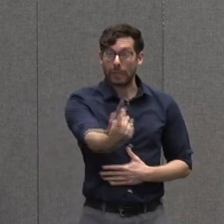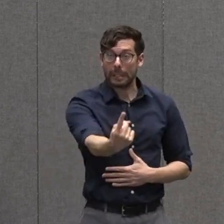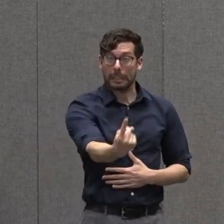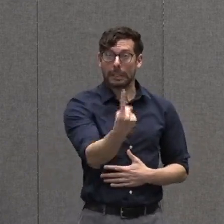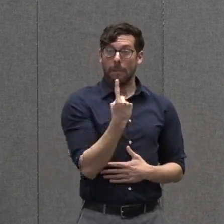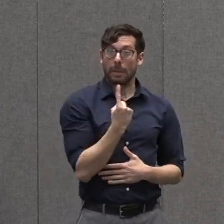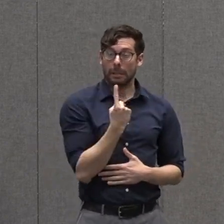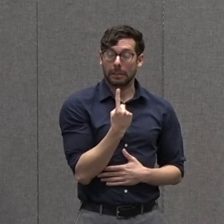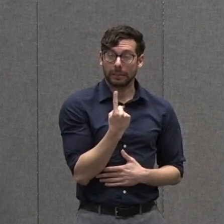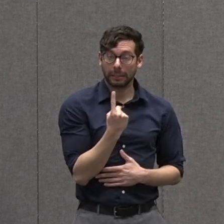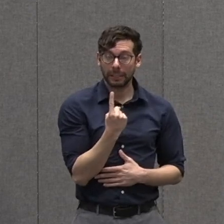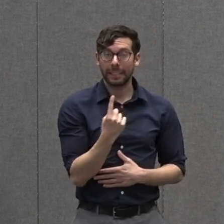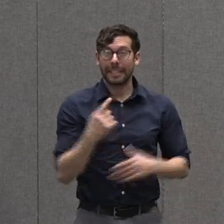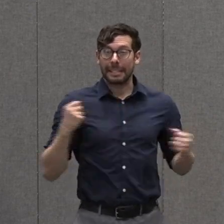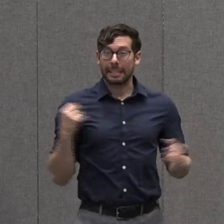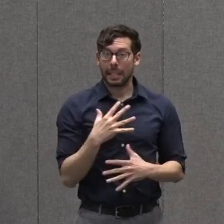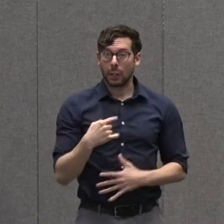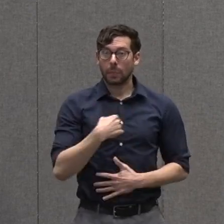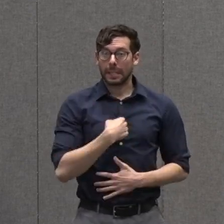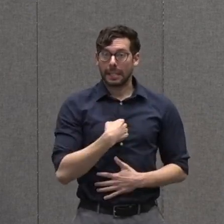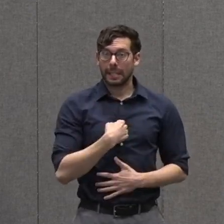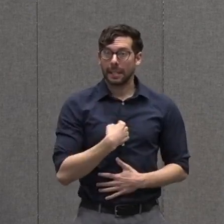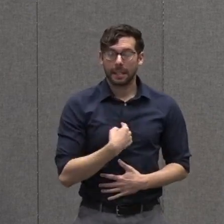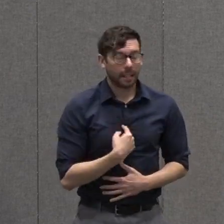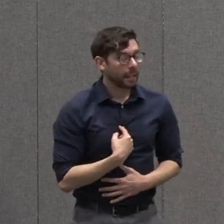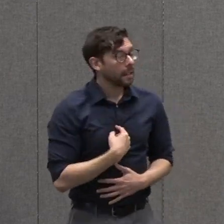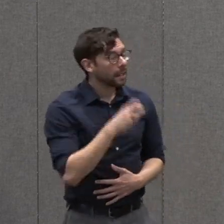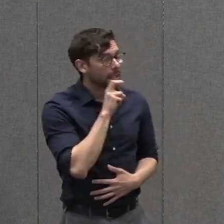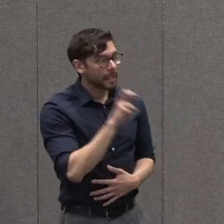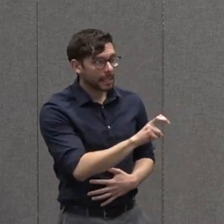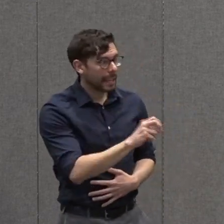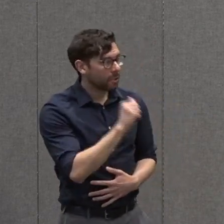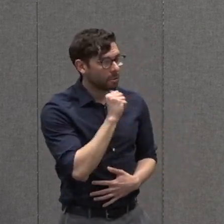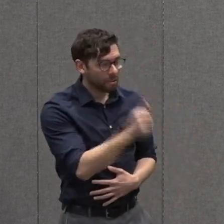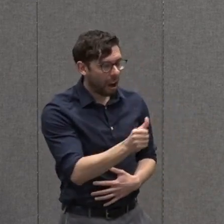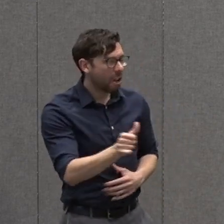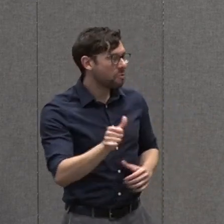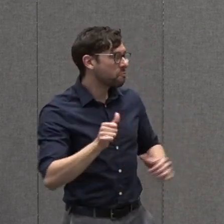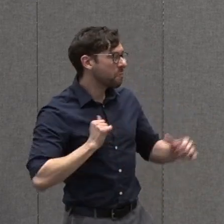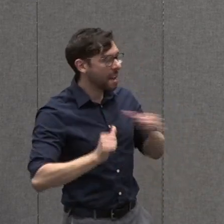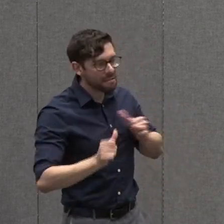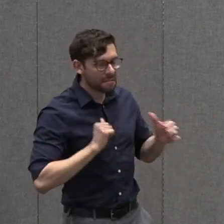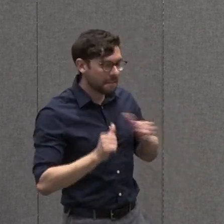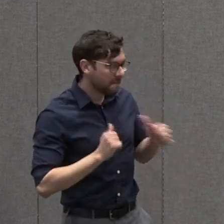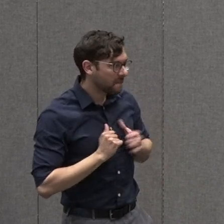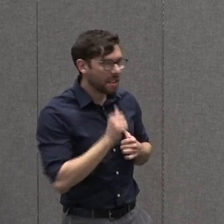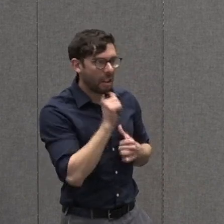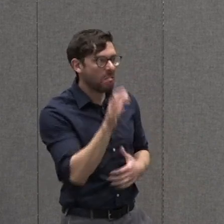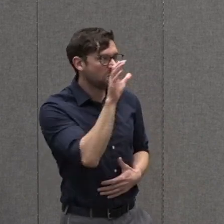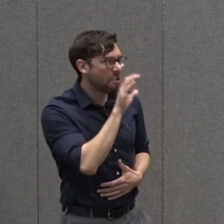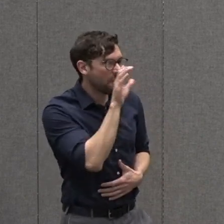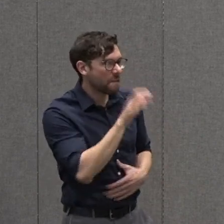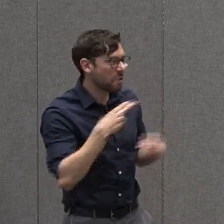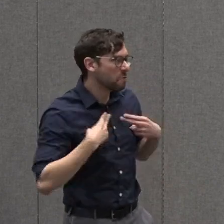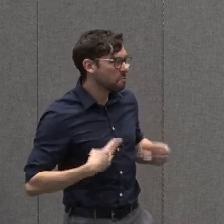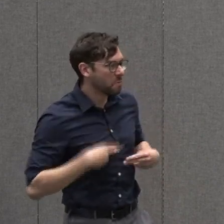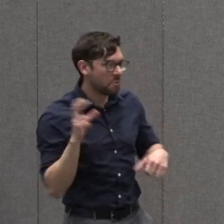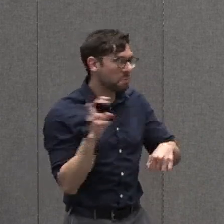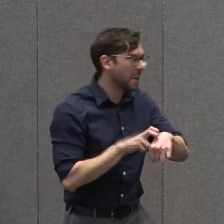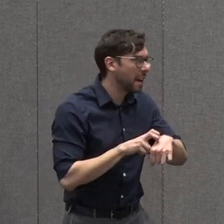and they're not going to search you out. Right. They want nothing more than for you to leave them alone, right. We don't even use the word aggressive